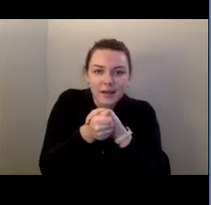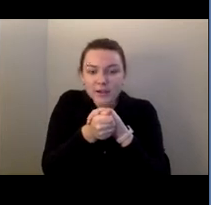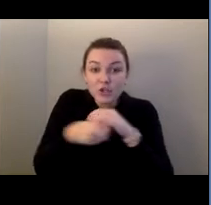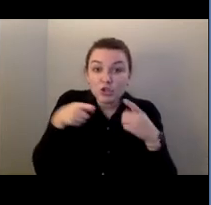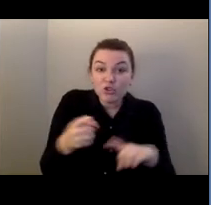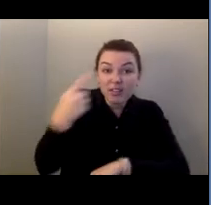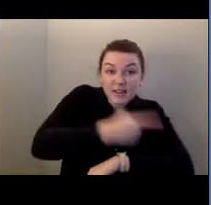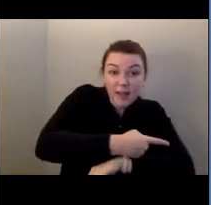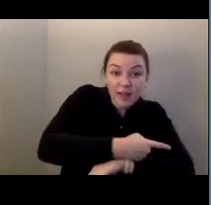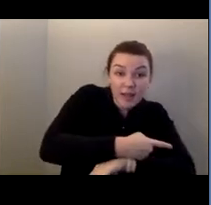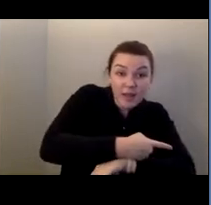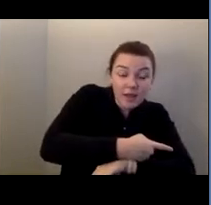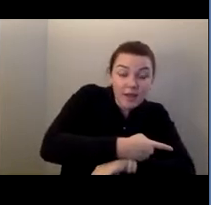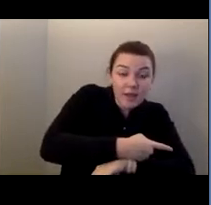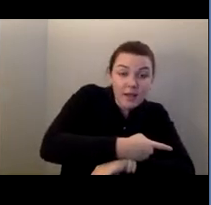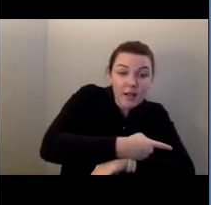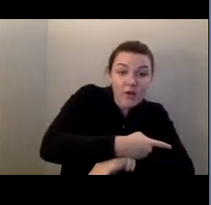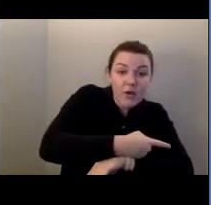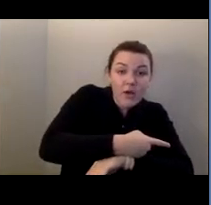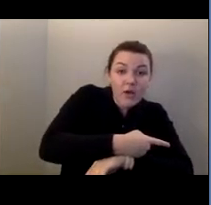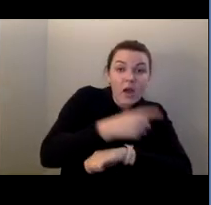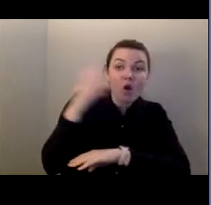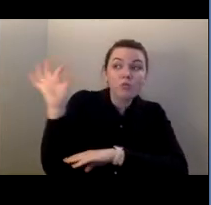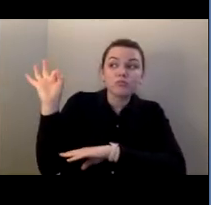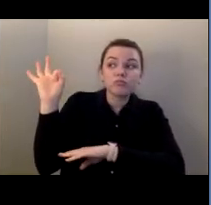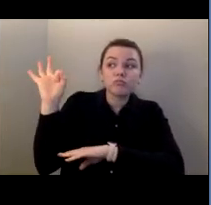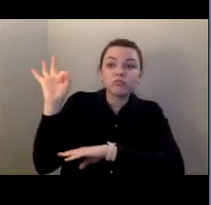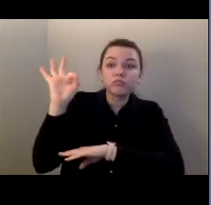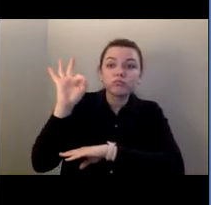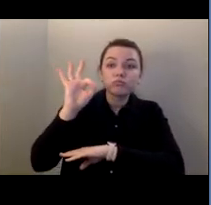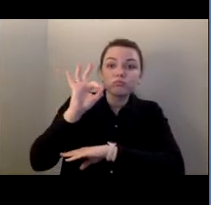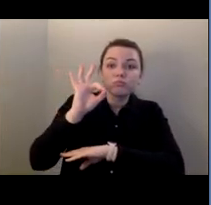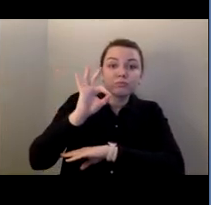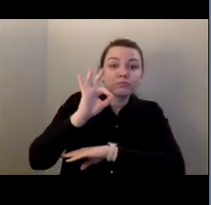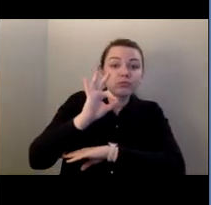Oh, but as soon as the sun goes down, we start to emerge.